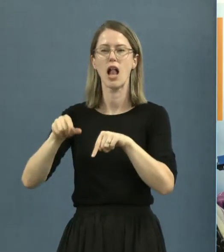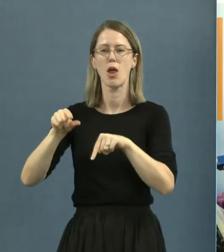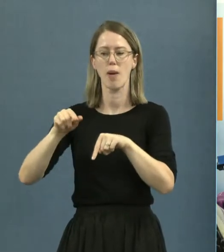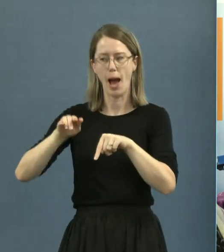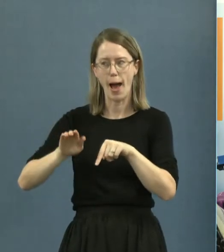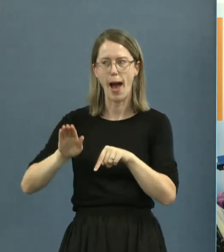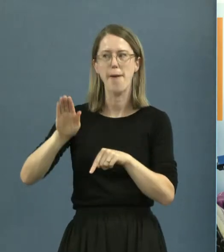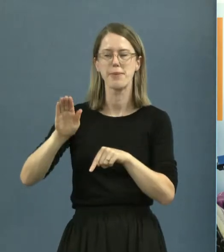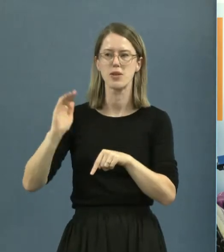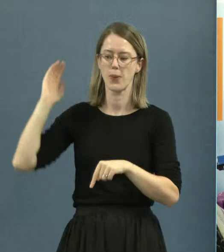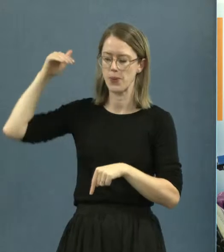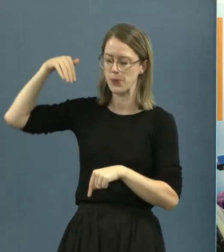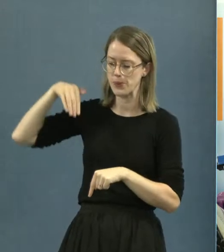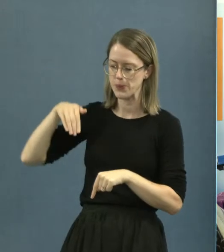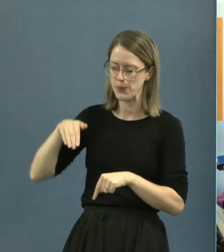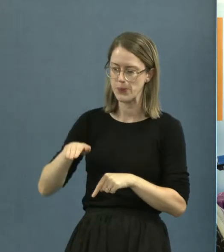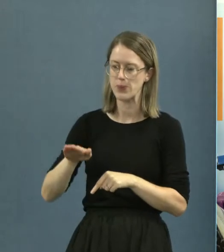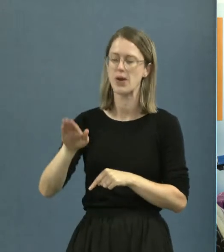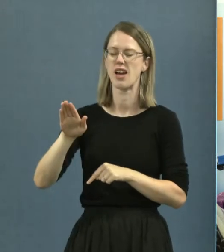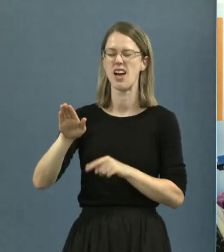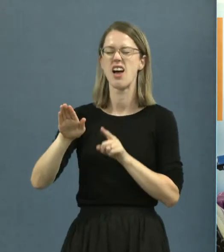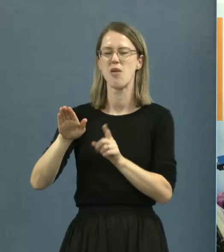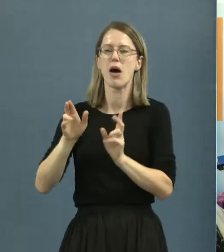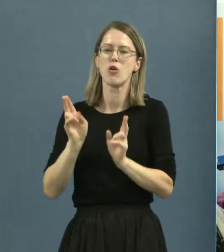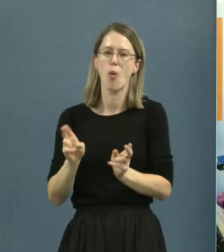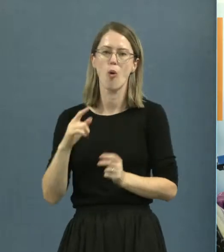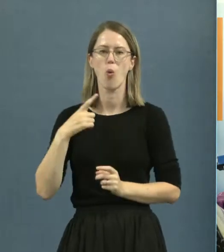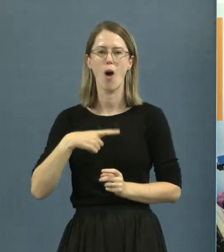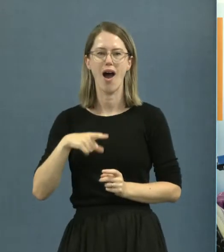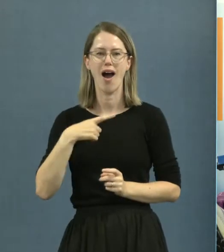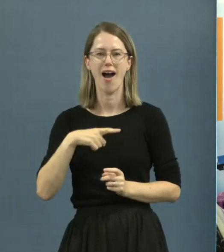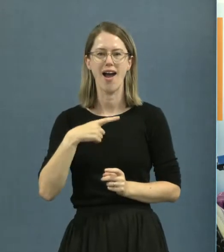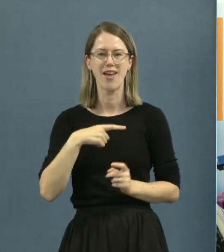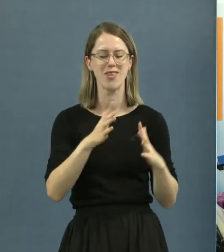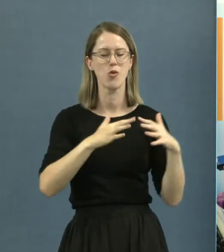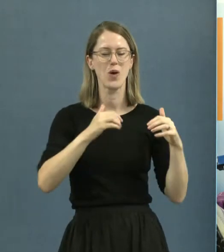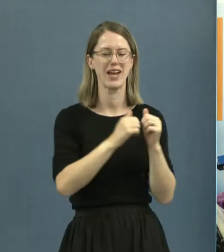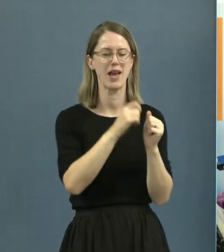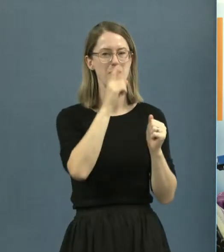Today's case number is up a bi, but that's to be expected, as